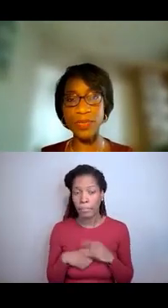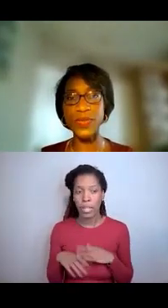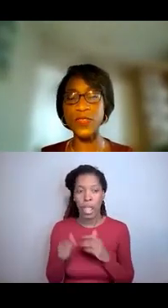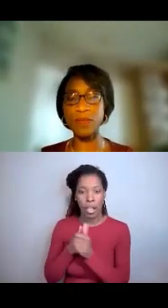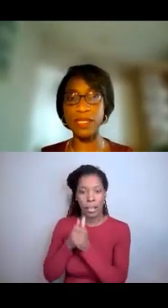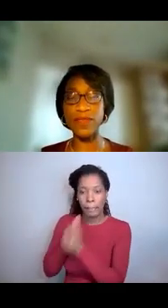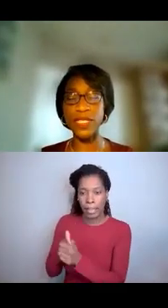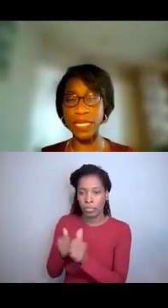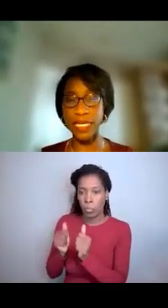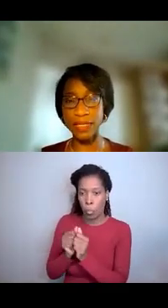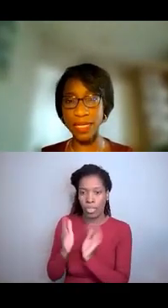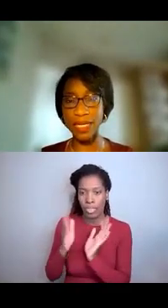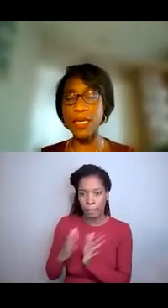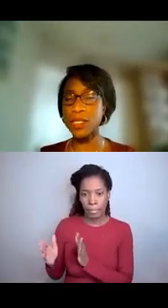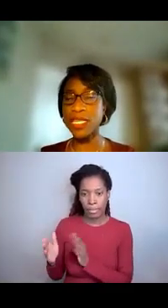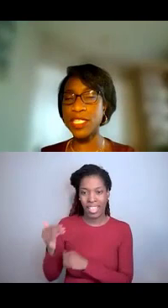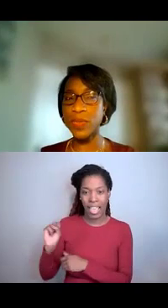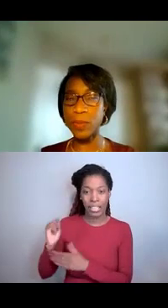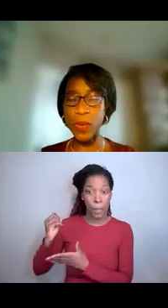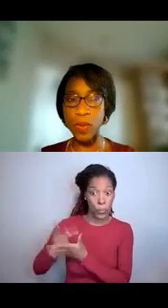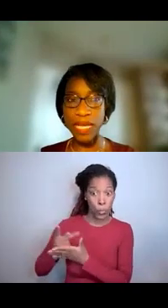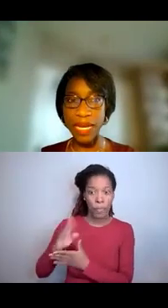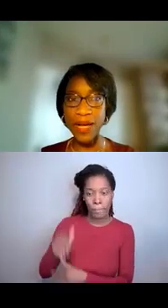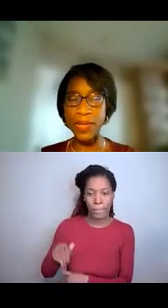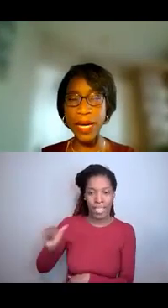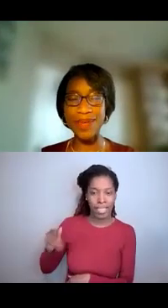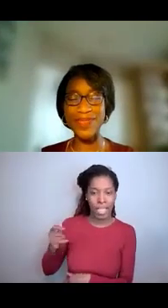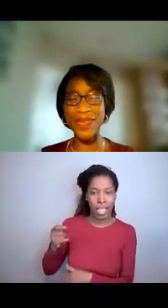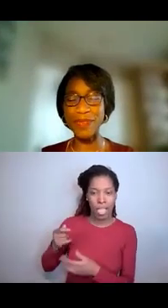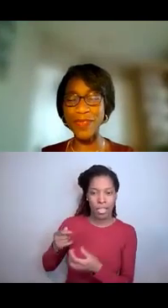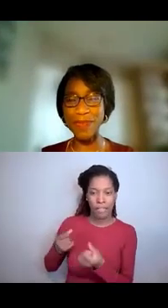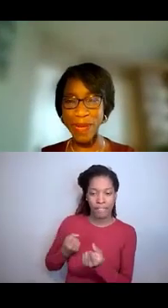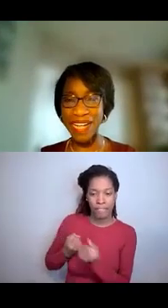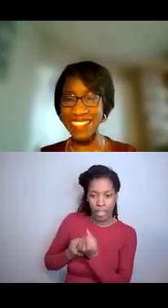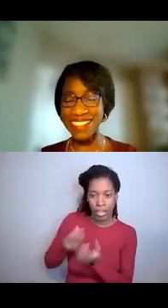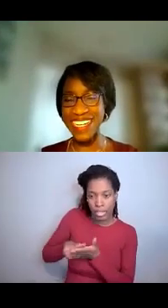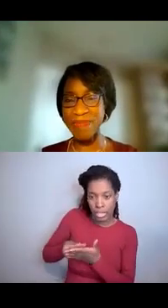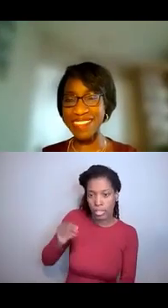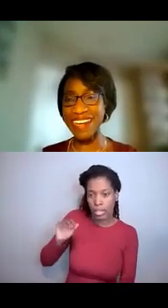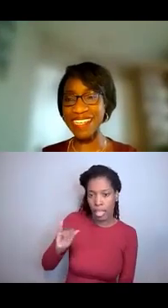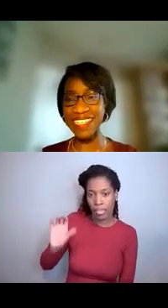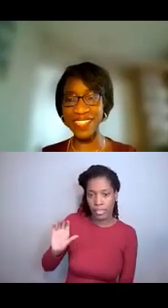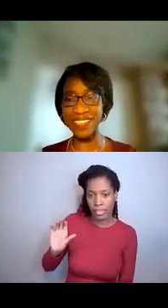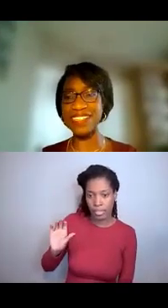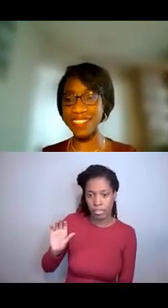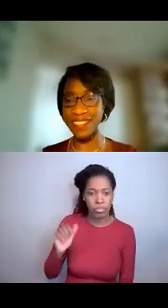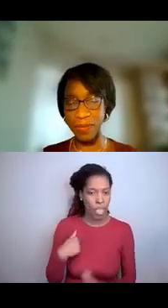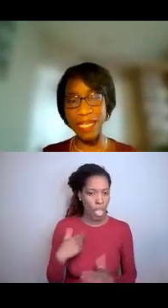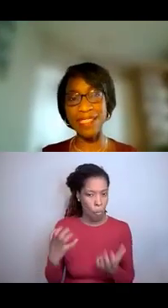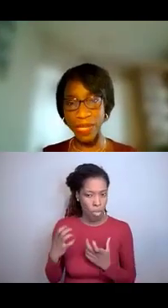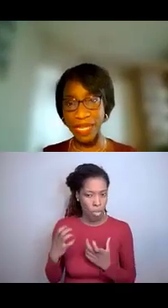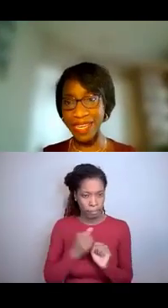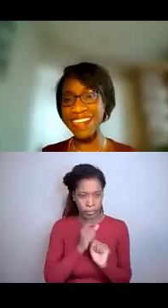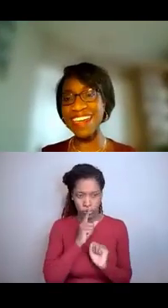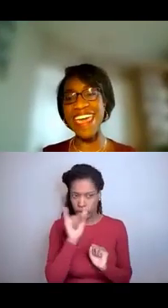as approved by the funding IC. So I just wanted to pull that out from the policy and make that clear that it's the plan